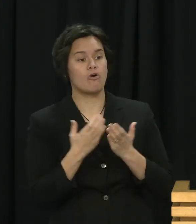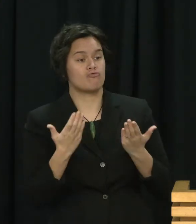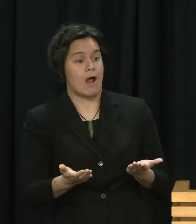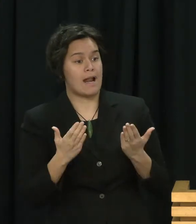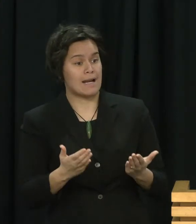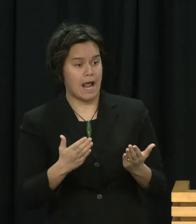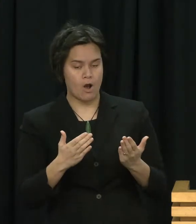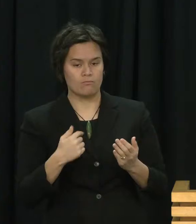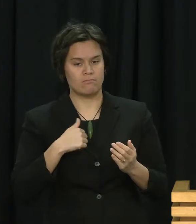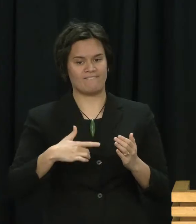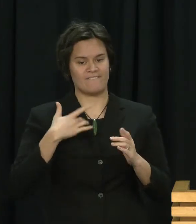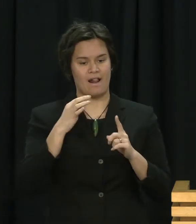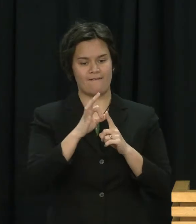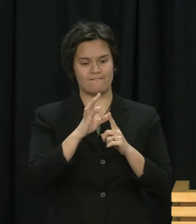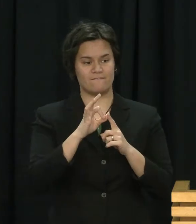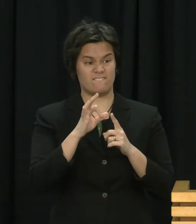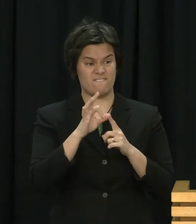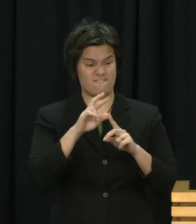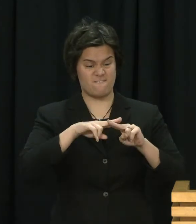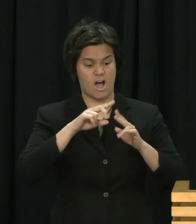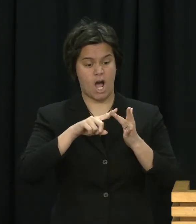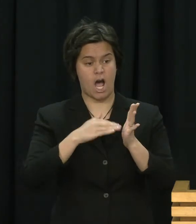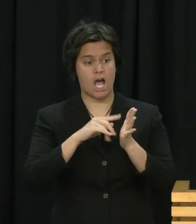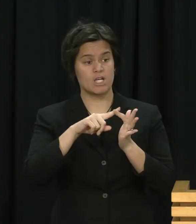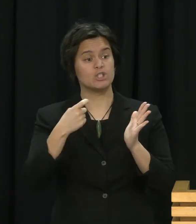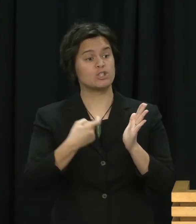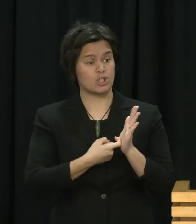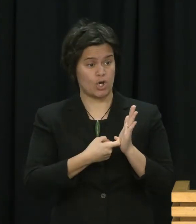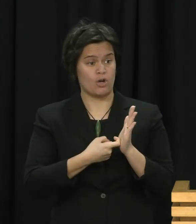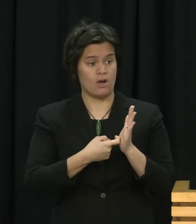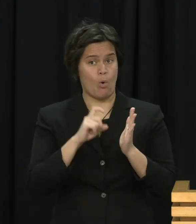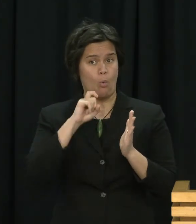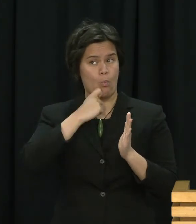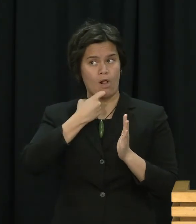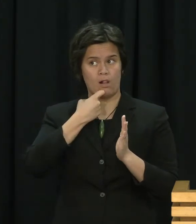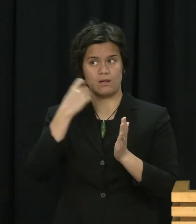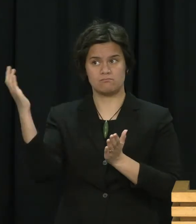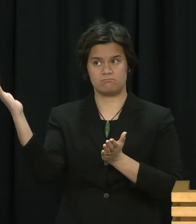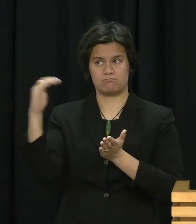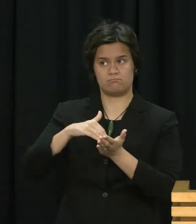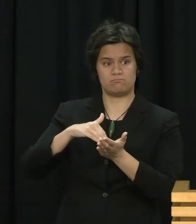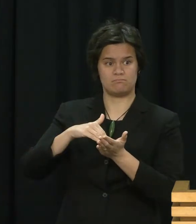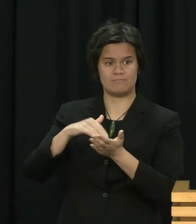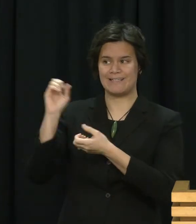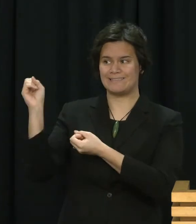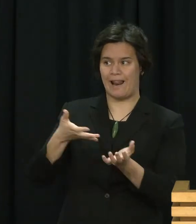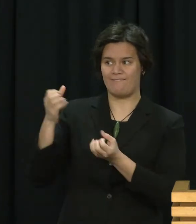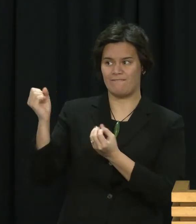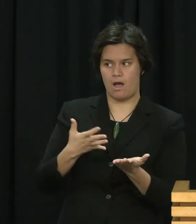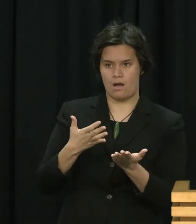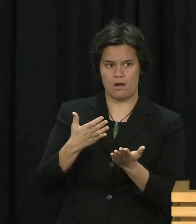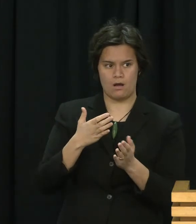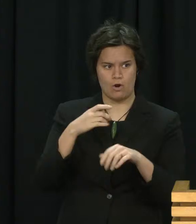though, to hurry up with that? Look. At this point I'm confident that Pfizer is going to deliver us